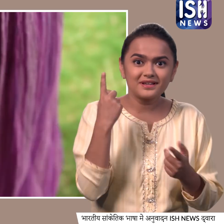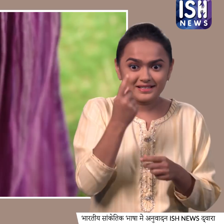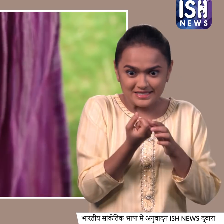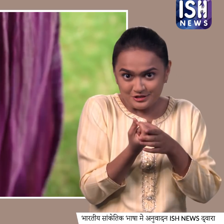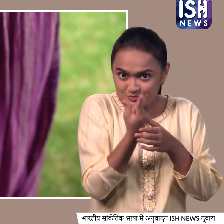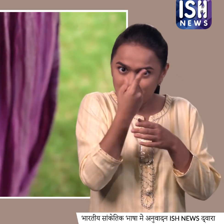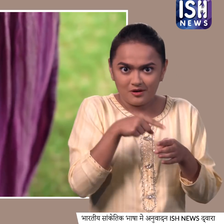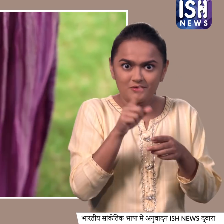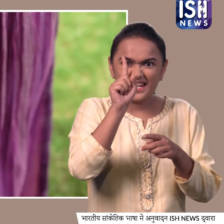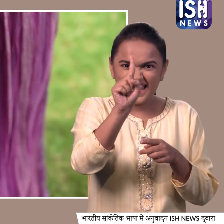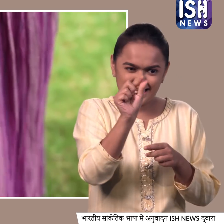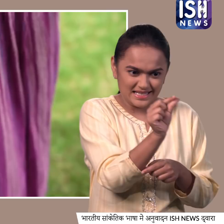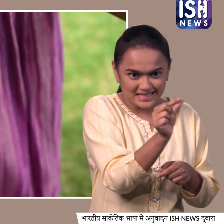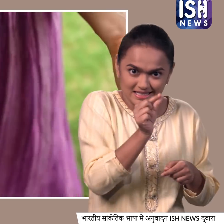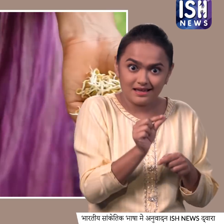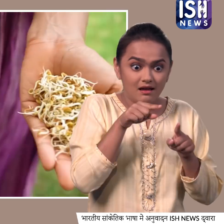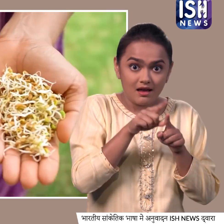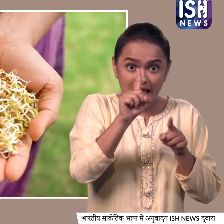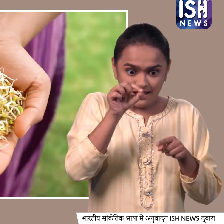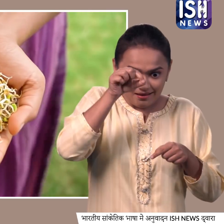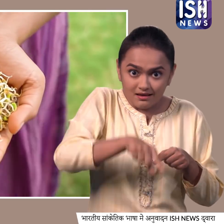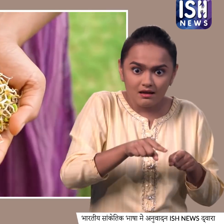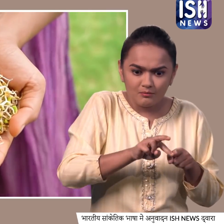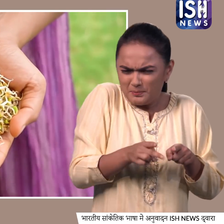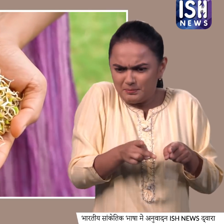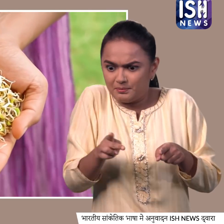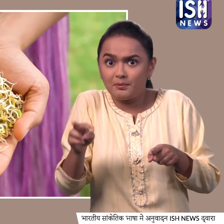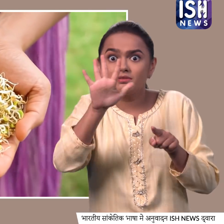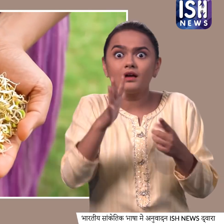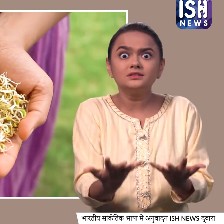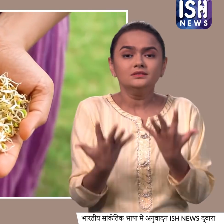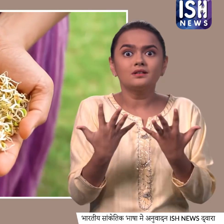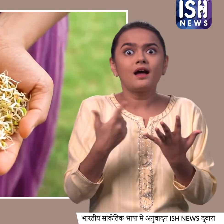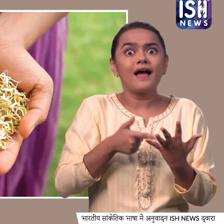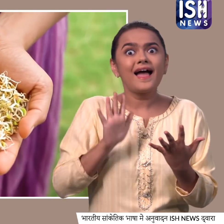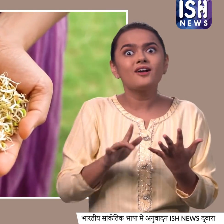Seeds grow 10-15 times their size once they sprout